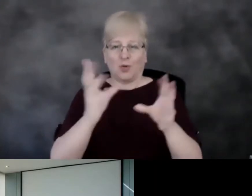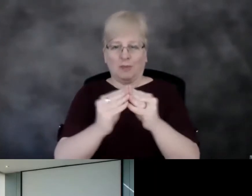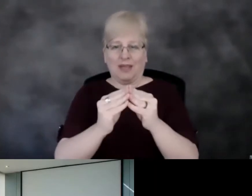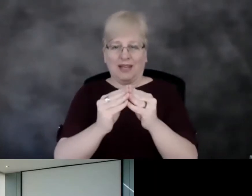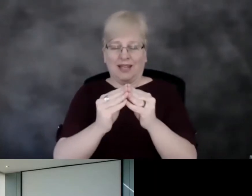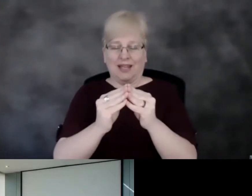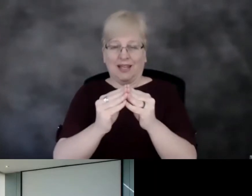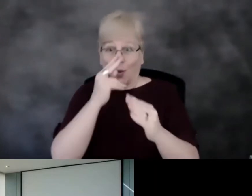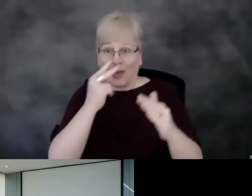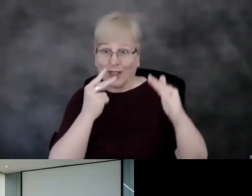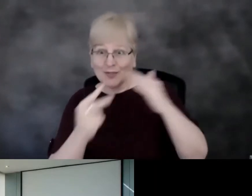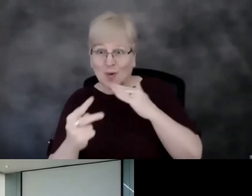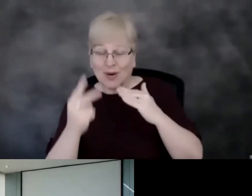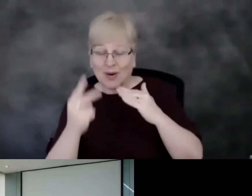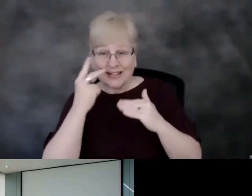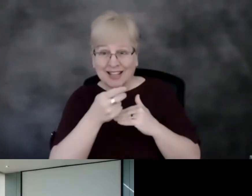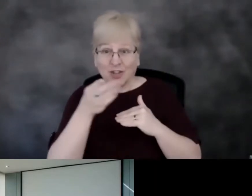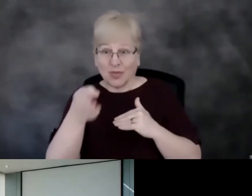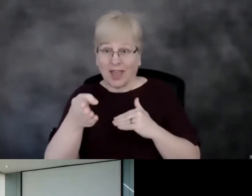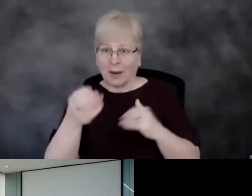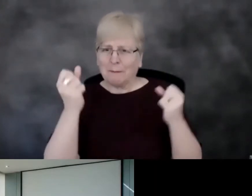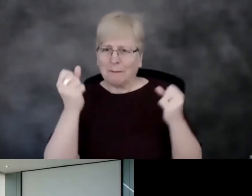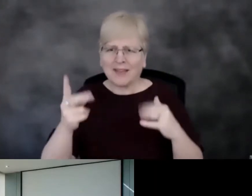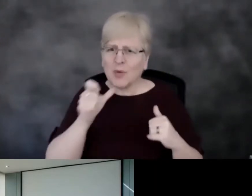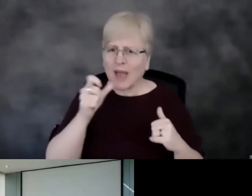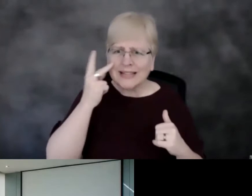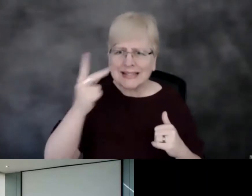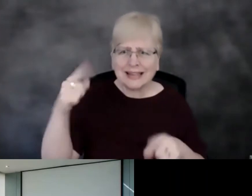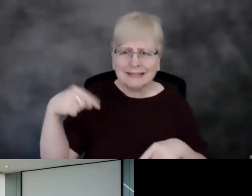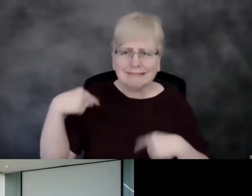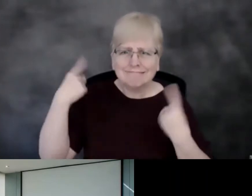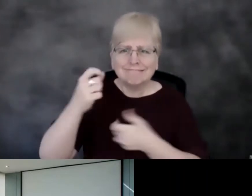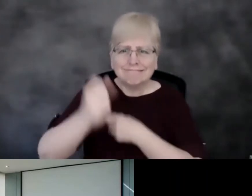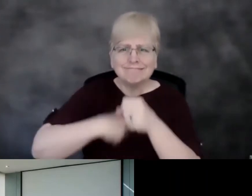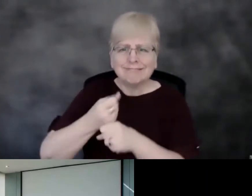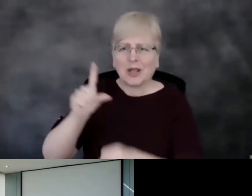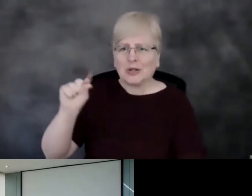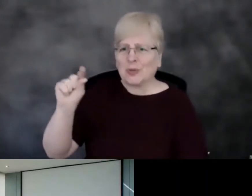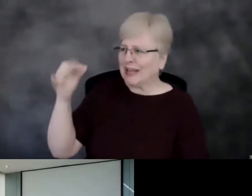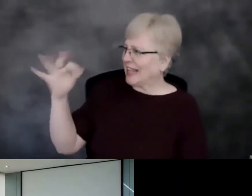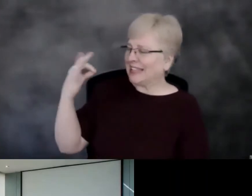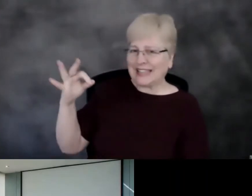many of you since Toronto in 2019, so we are looking forward to having you join us.